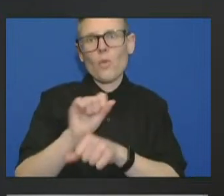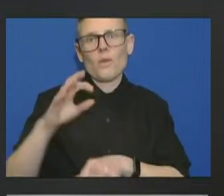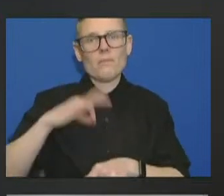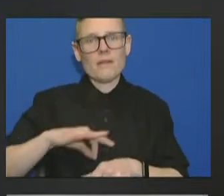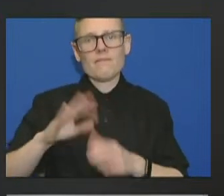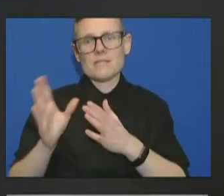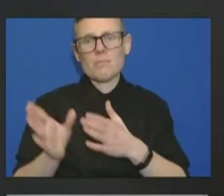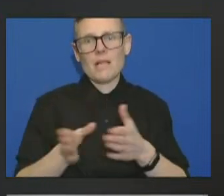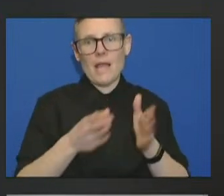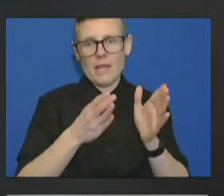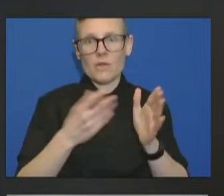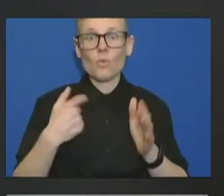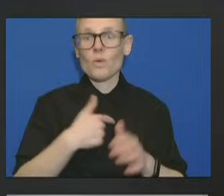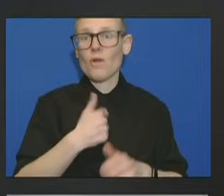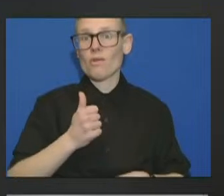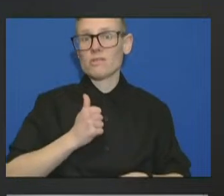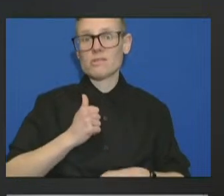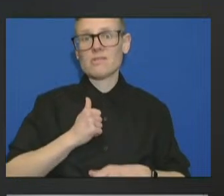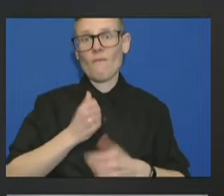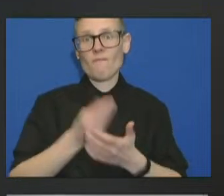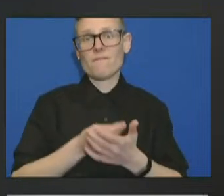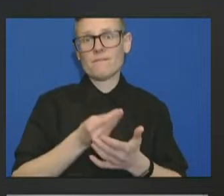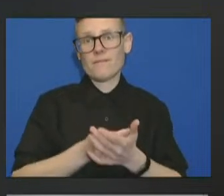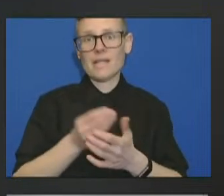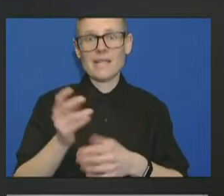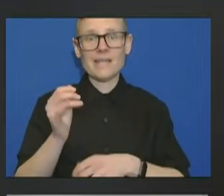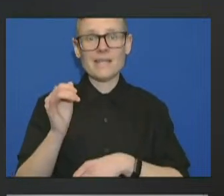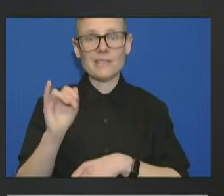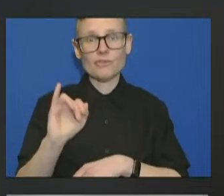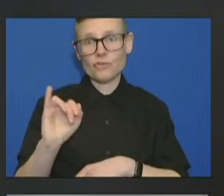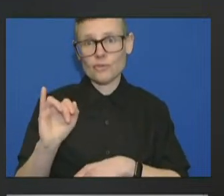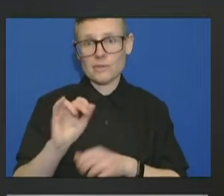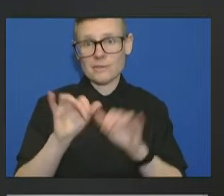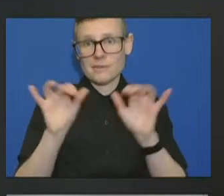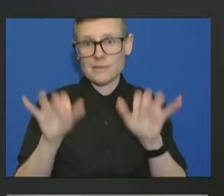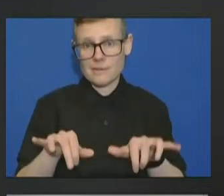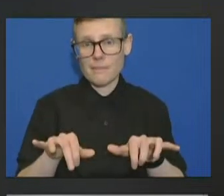a gaping hole right now in our